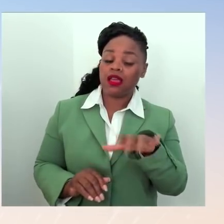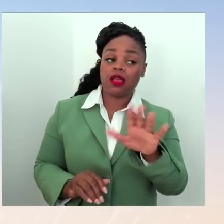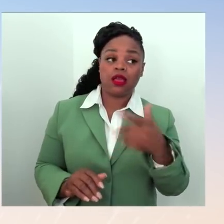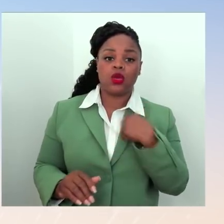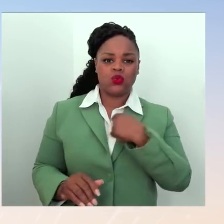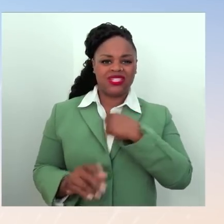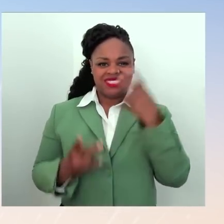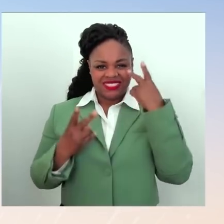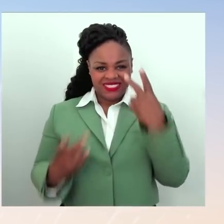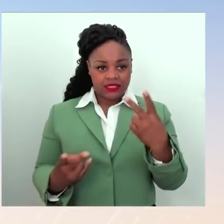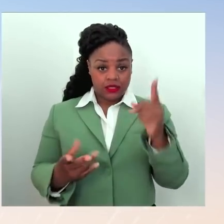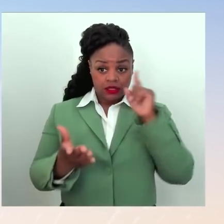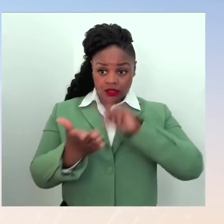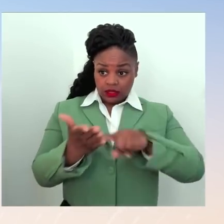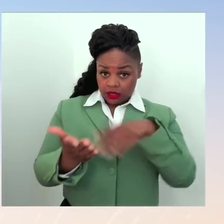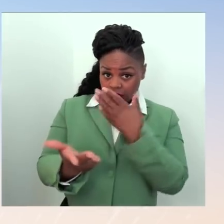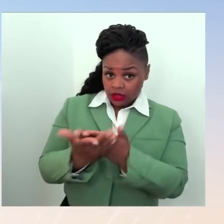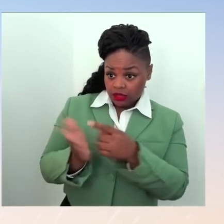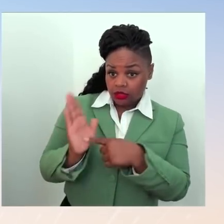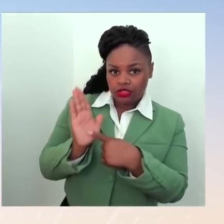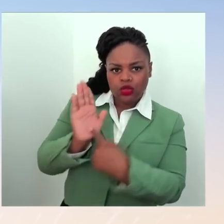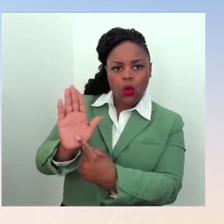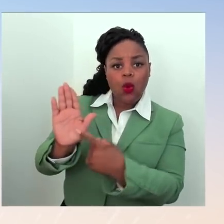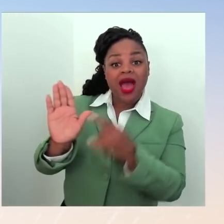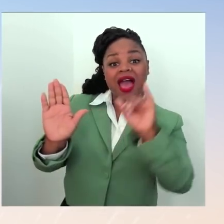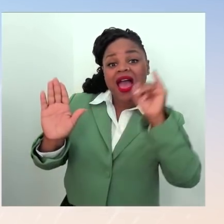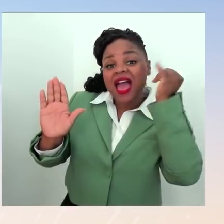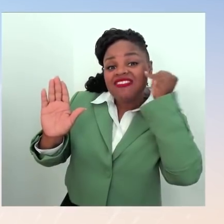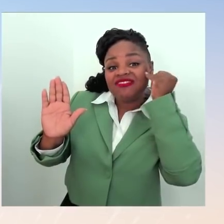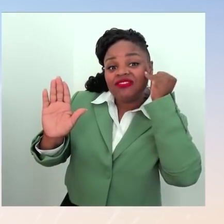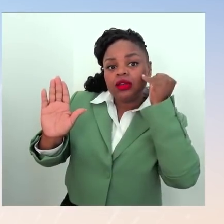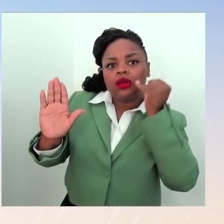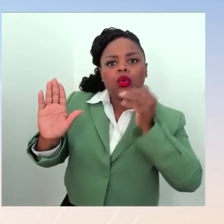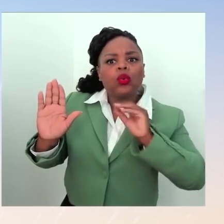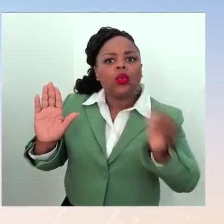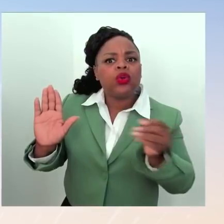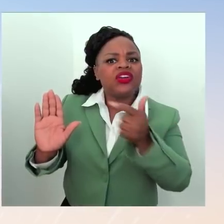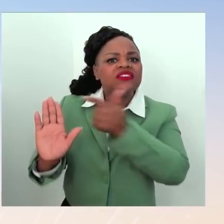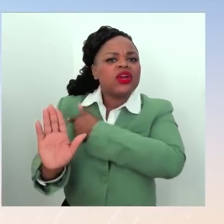if they get COVID than vaccinated teenagers. So, it's deeply disturbing that there are politicians